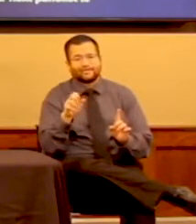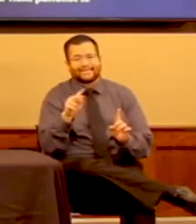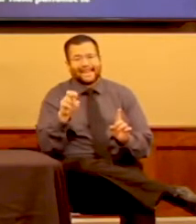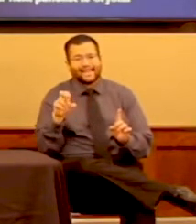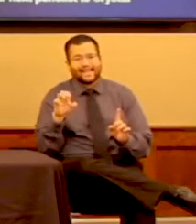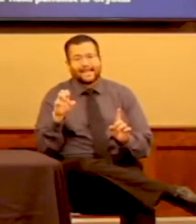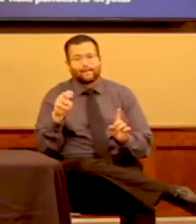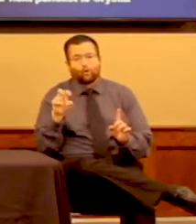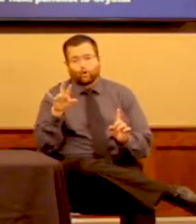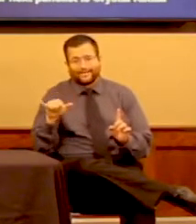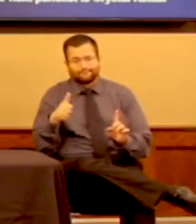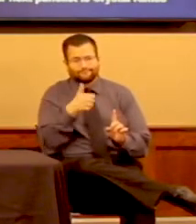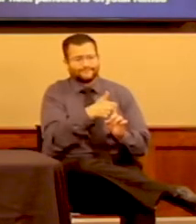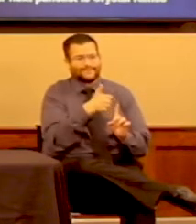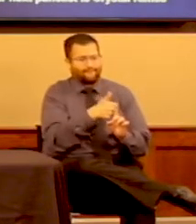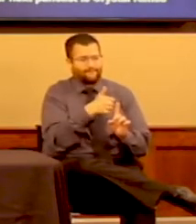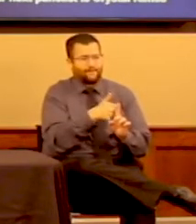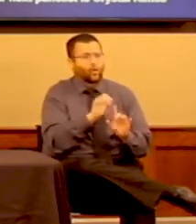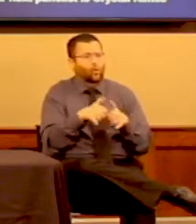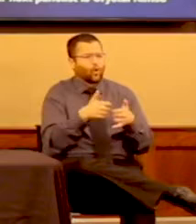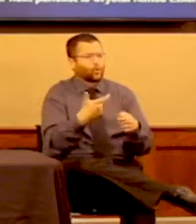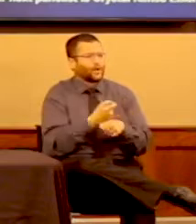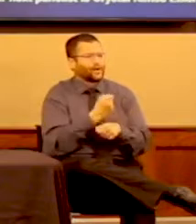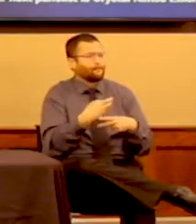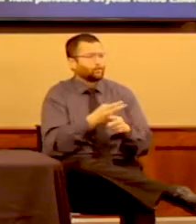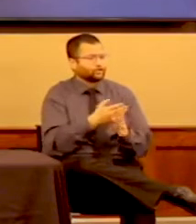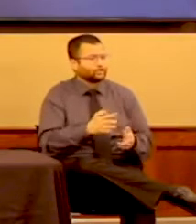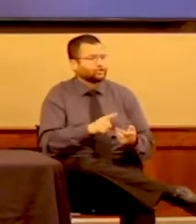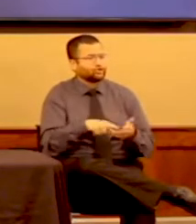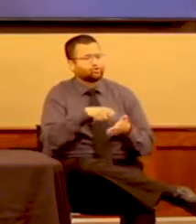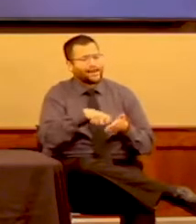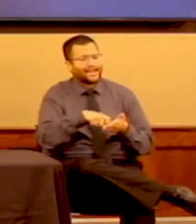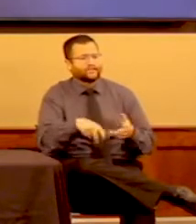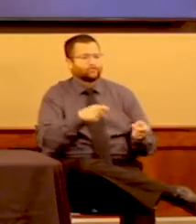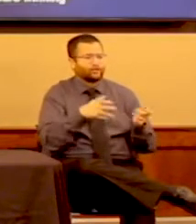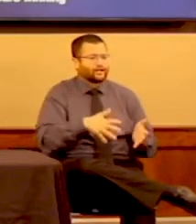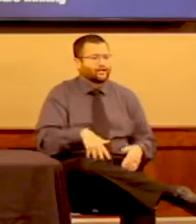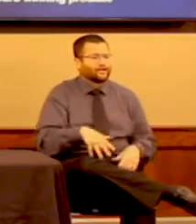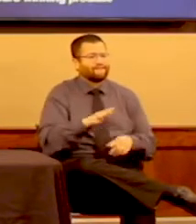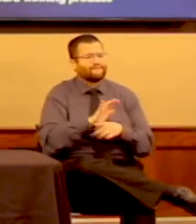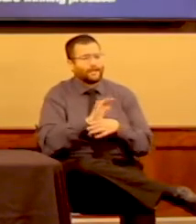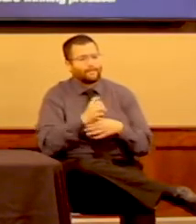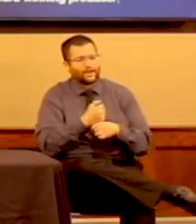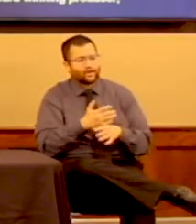she's an award-winning producer writer